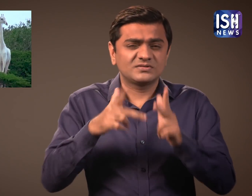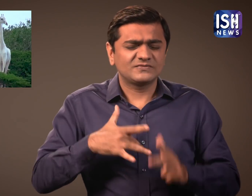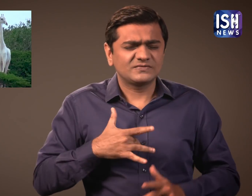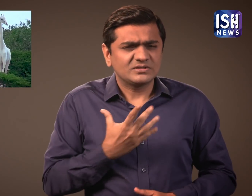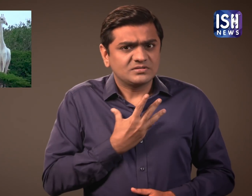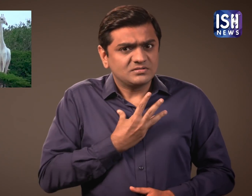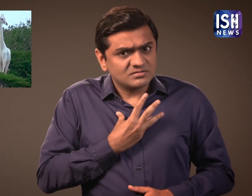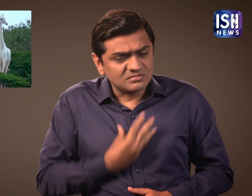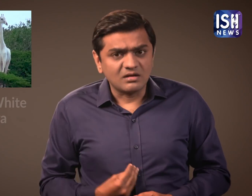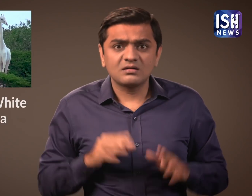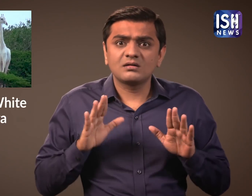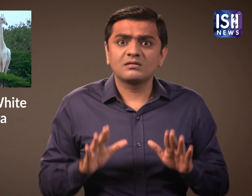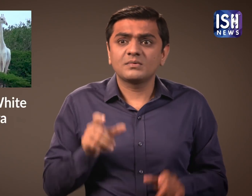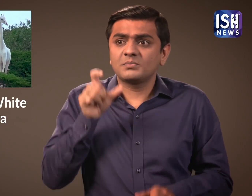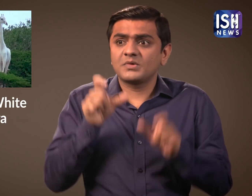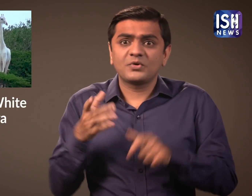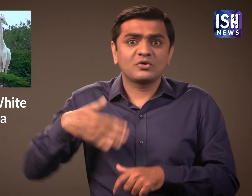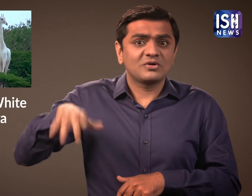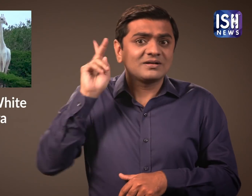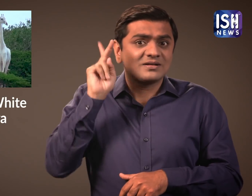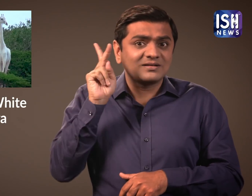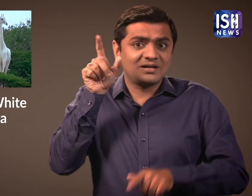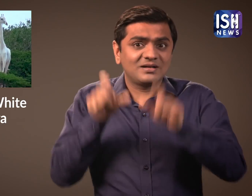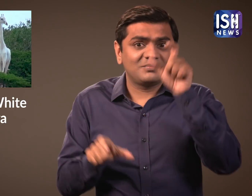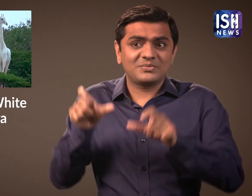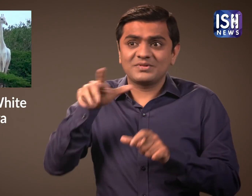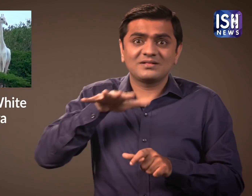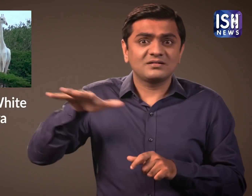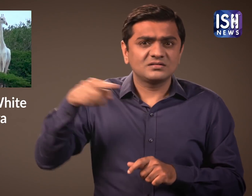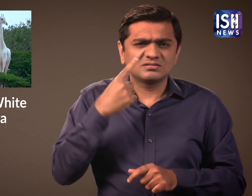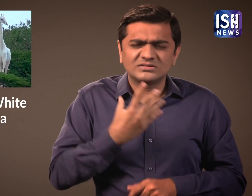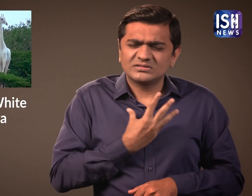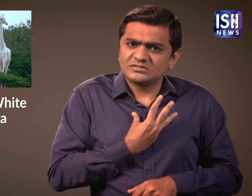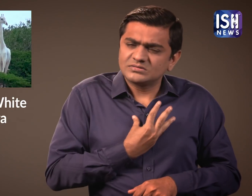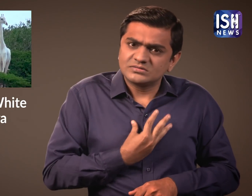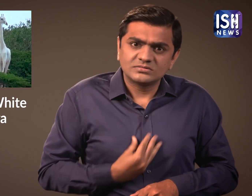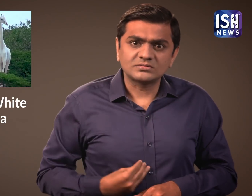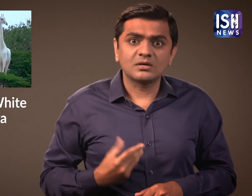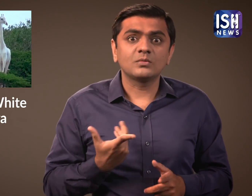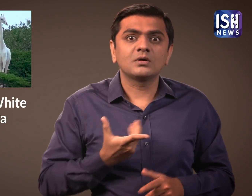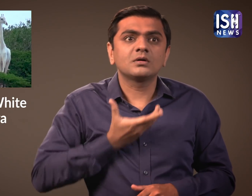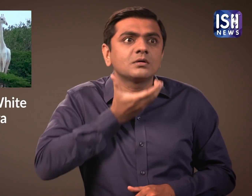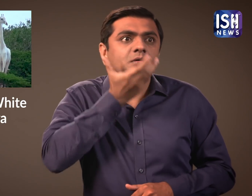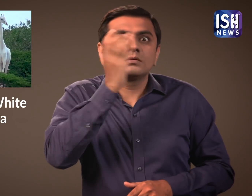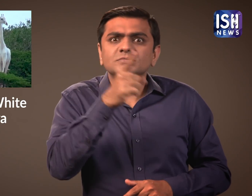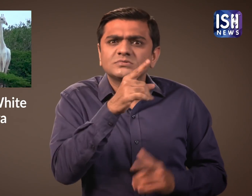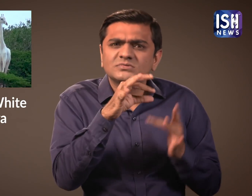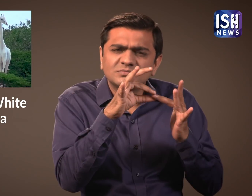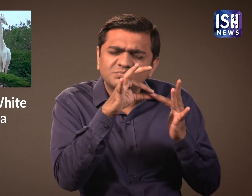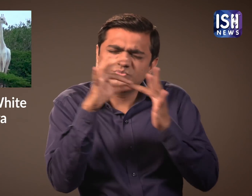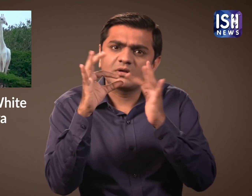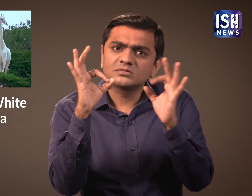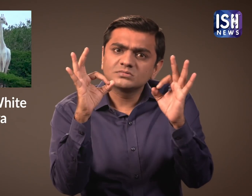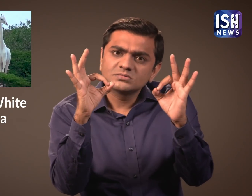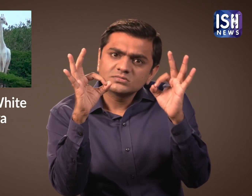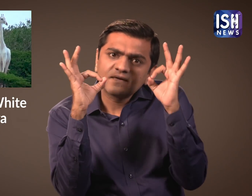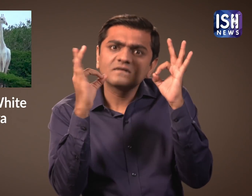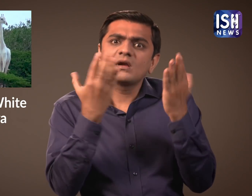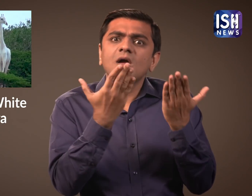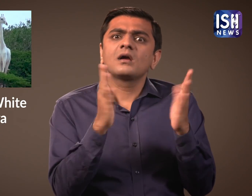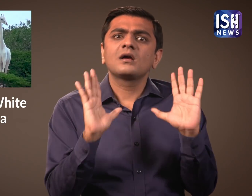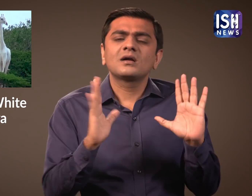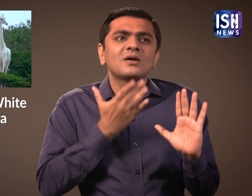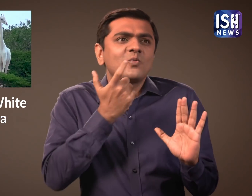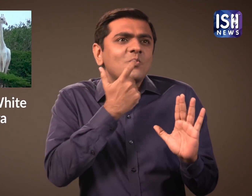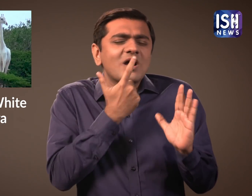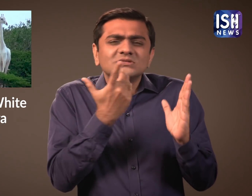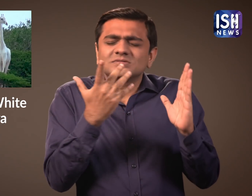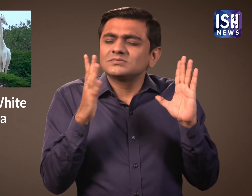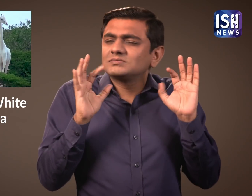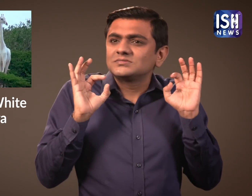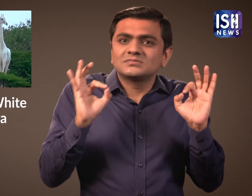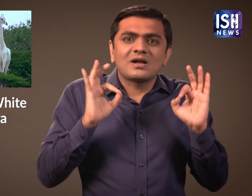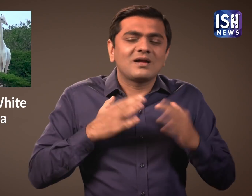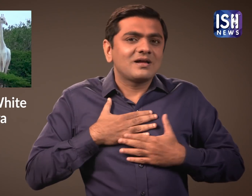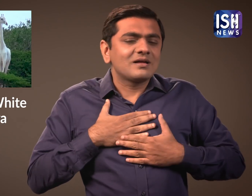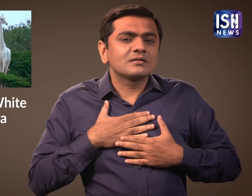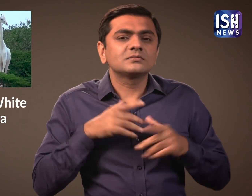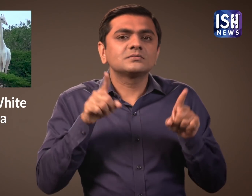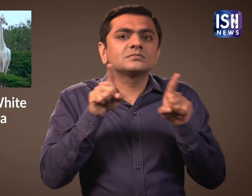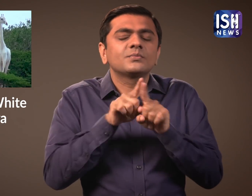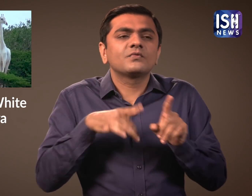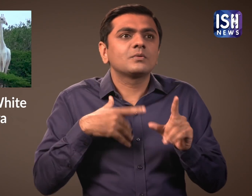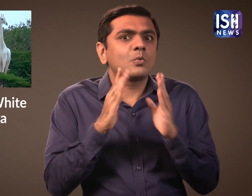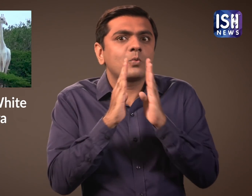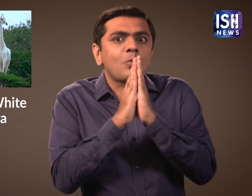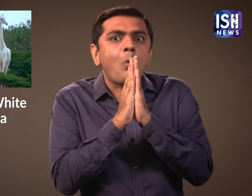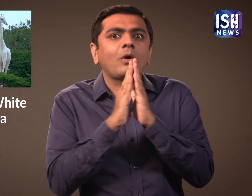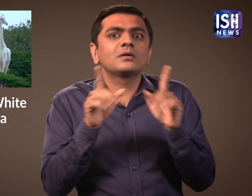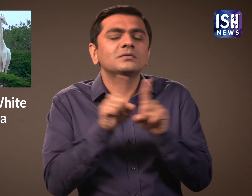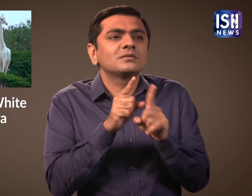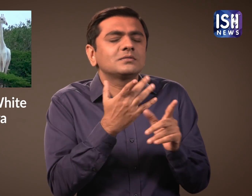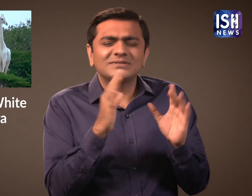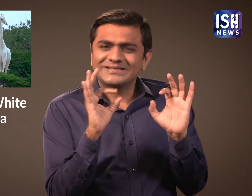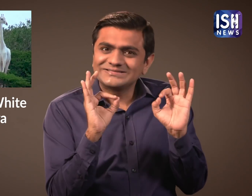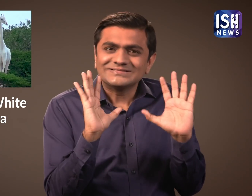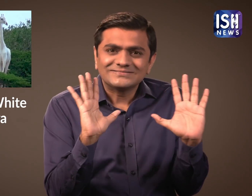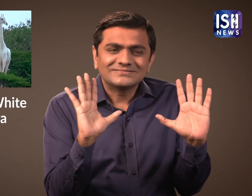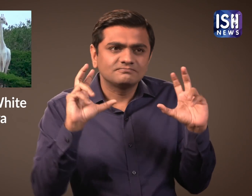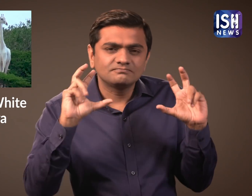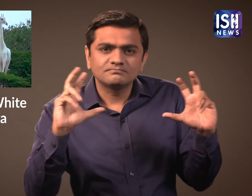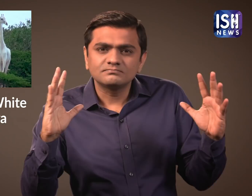"This is very saddening. White Giraffes are exquisite creatures, who are revered as Gods and are protected.